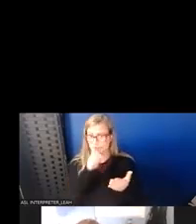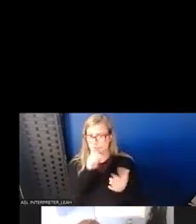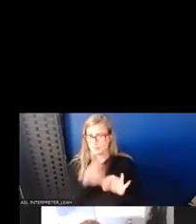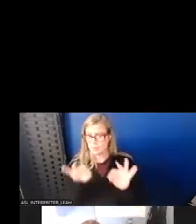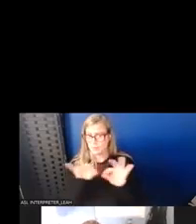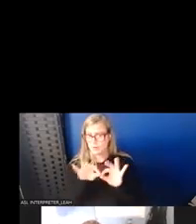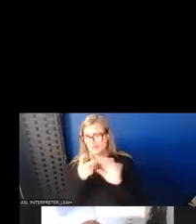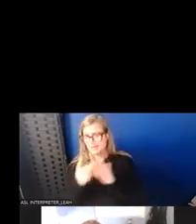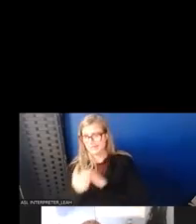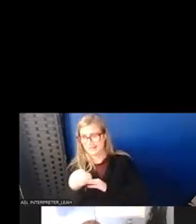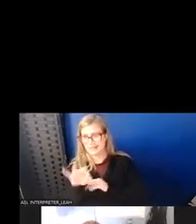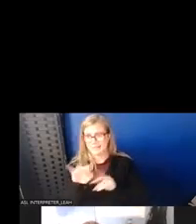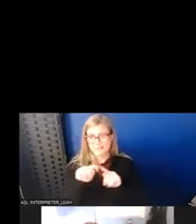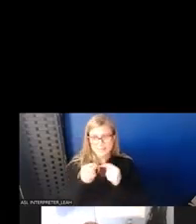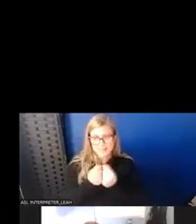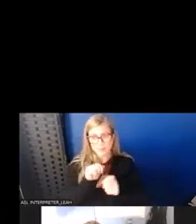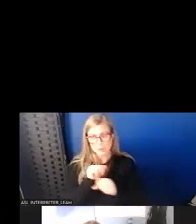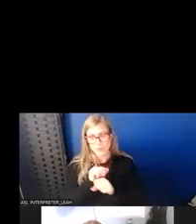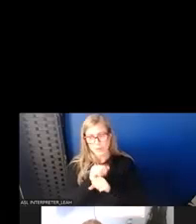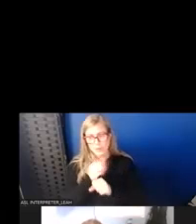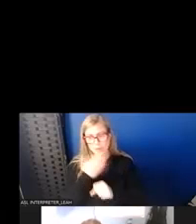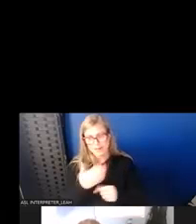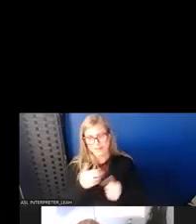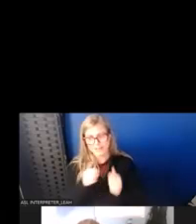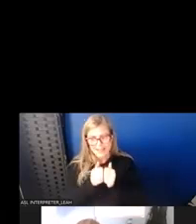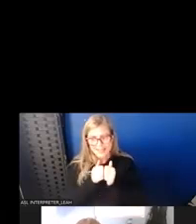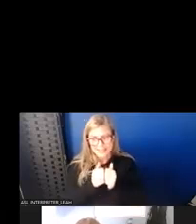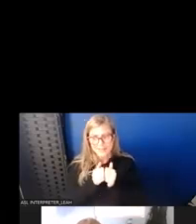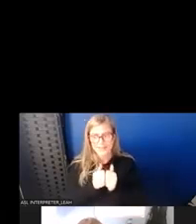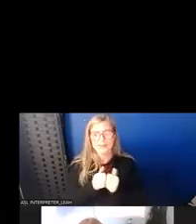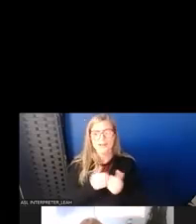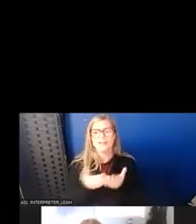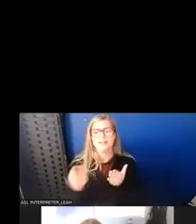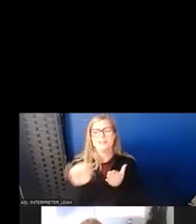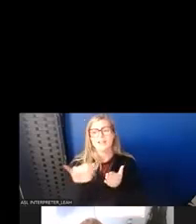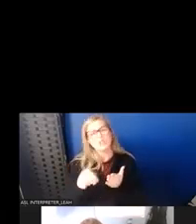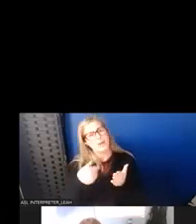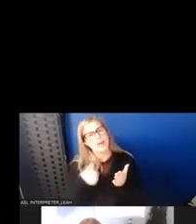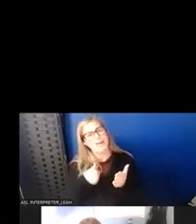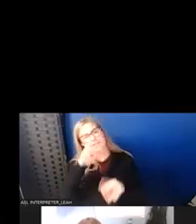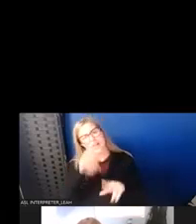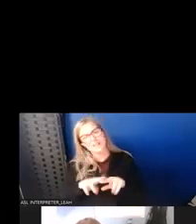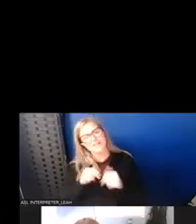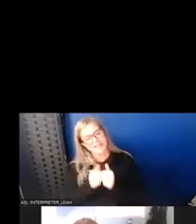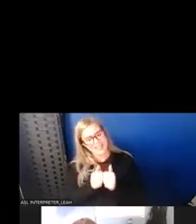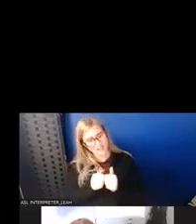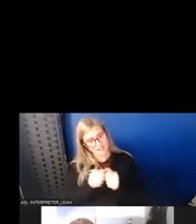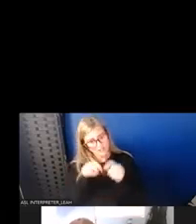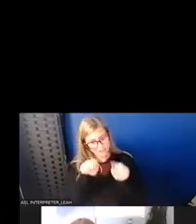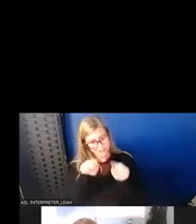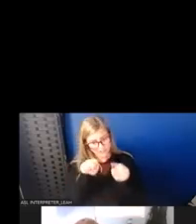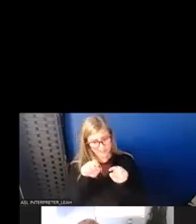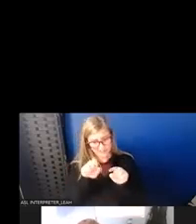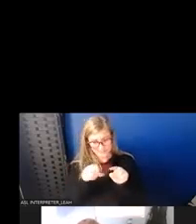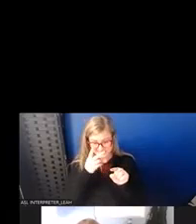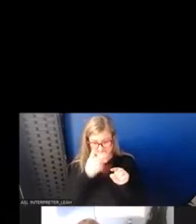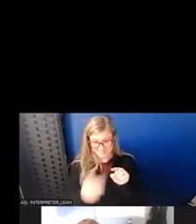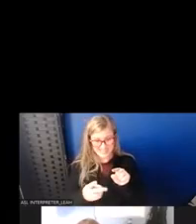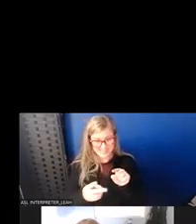going to work well together are things like do you have fun together? You can see here people don't think that their meetings are particularly fun.